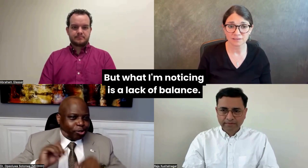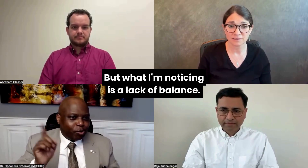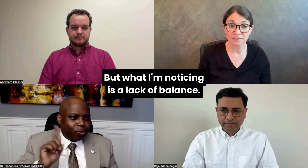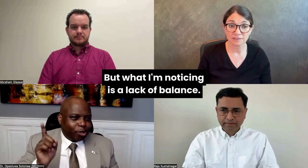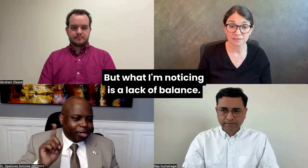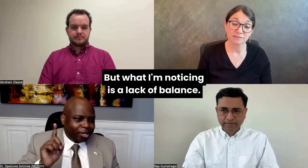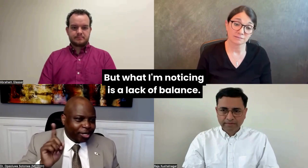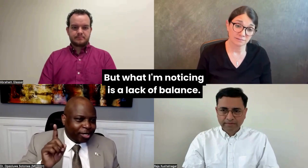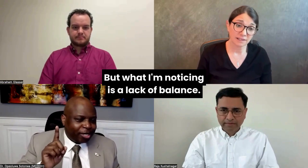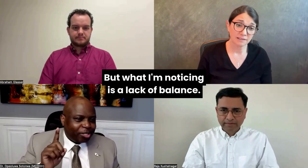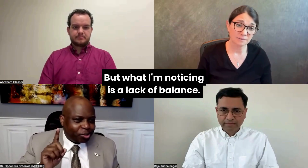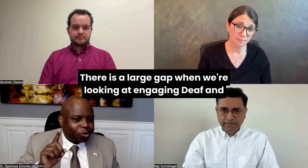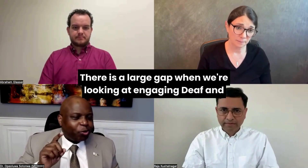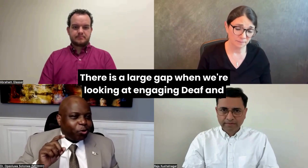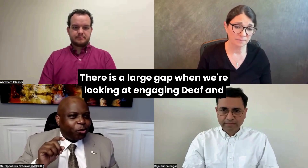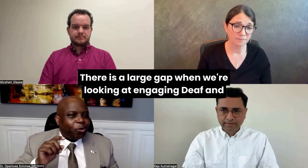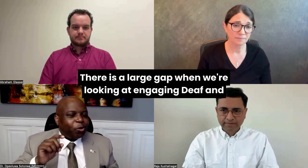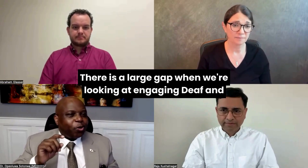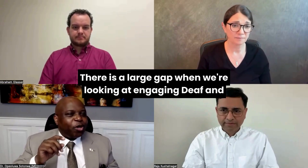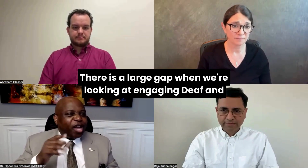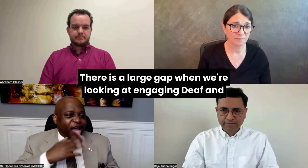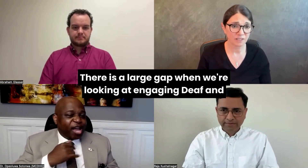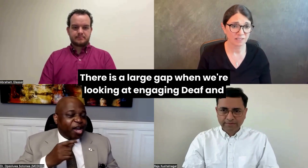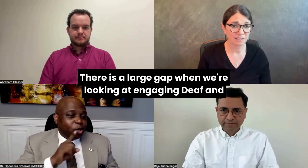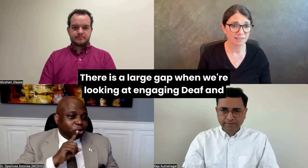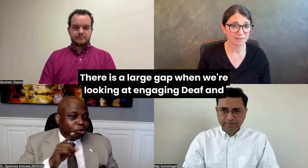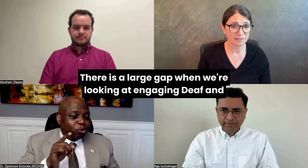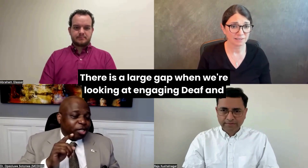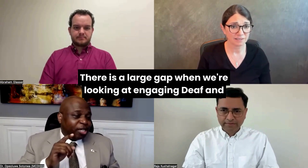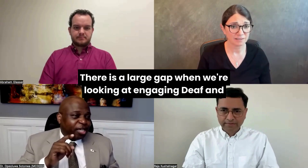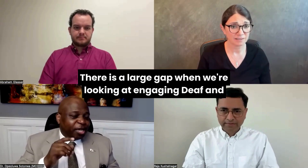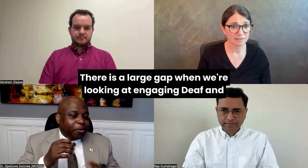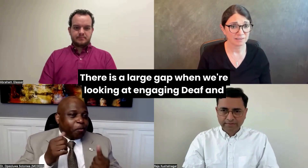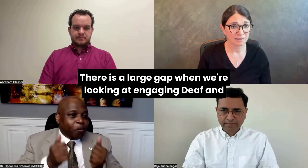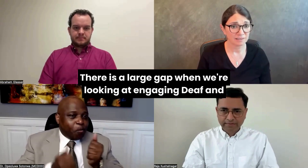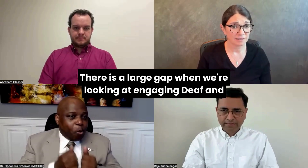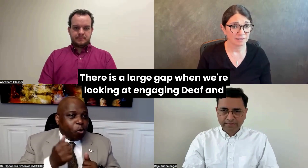There is a large gap when we're looking at engaging Deaf and